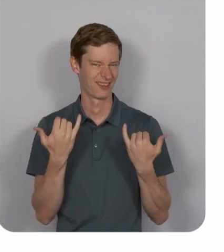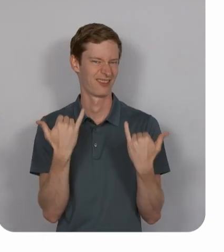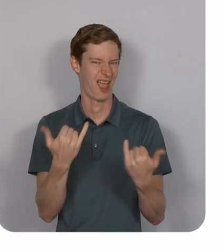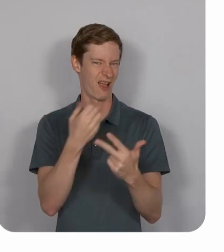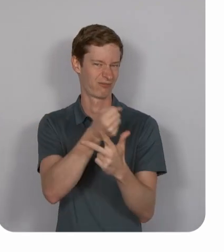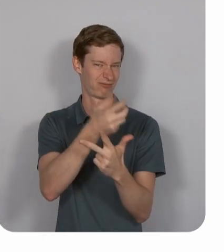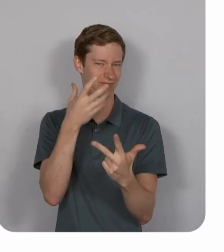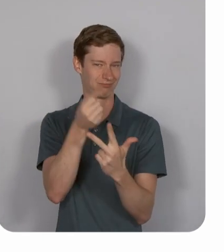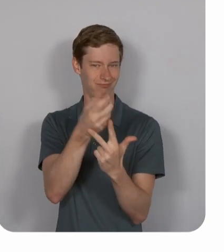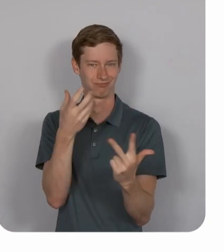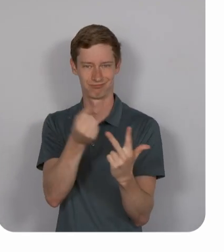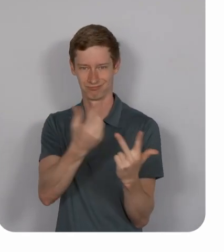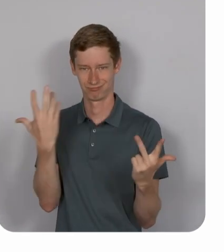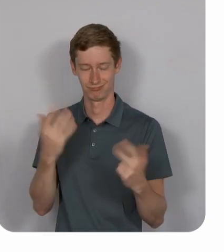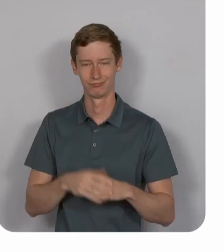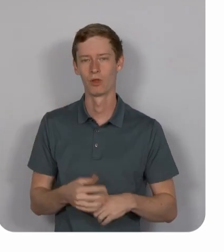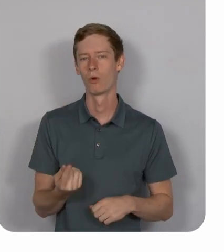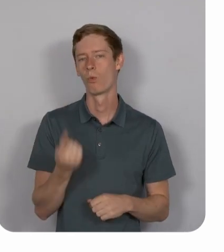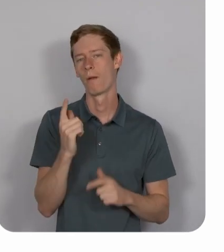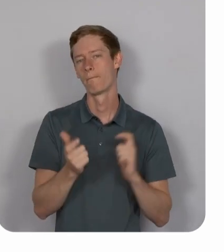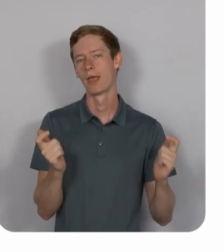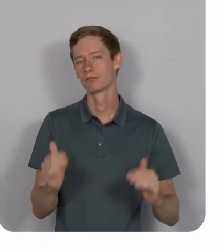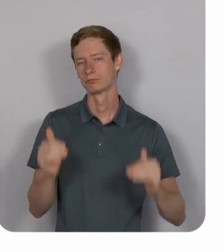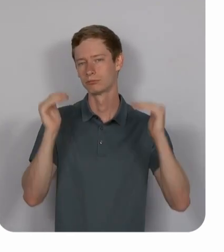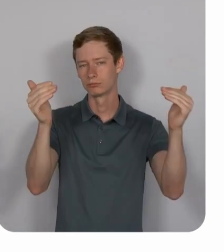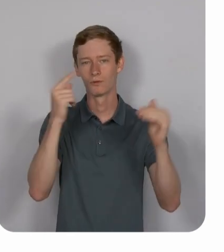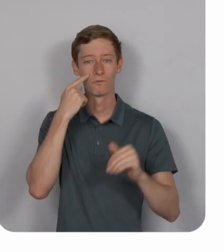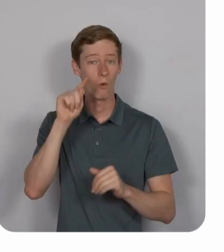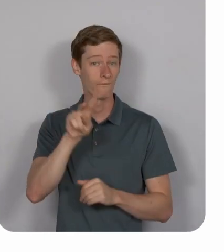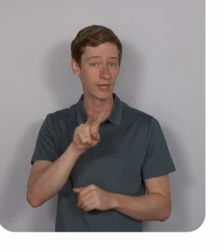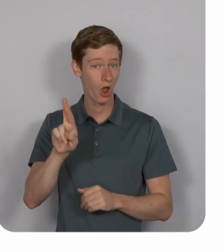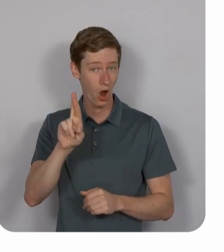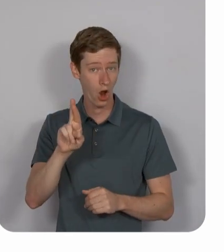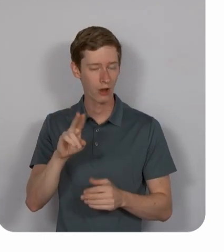One of the biggest upgrades for existing VR developers has to be in terms of compute.